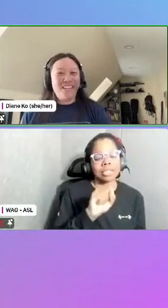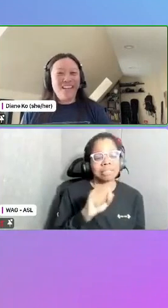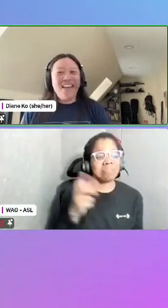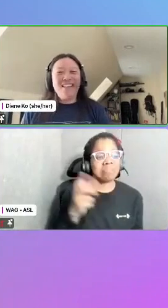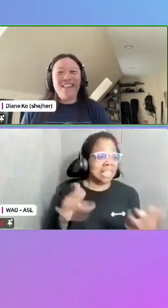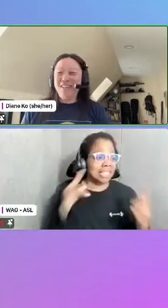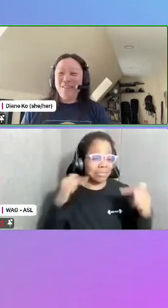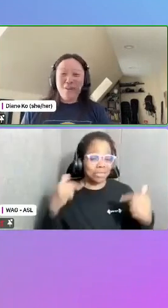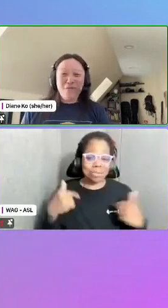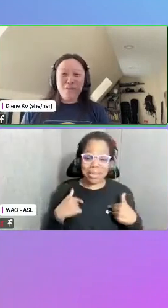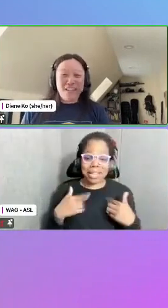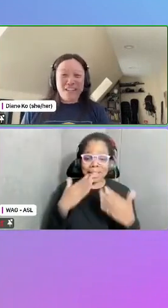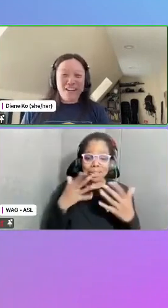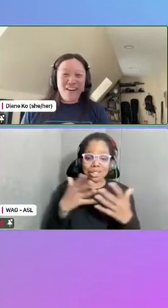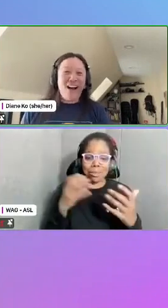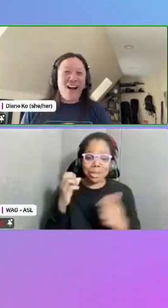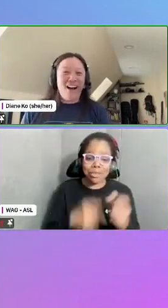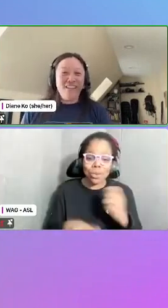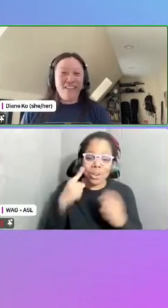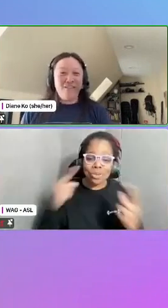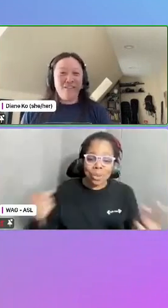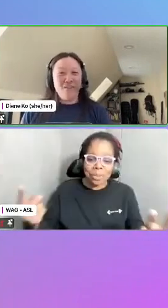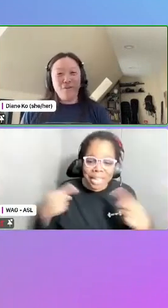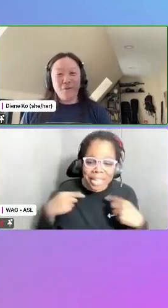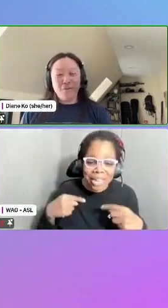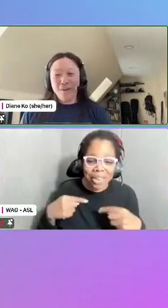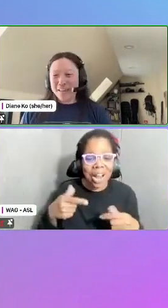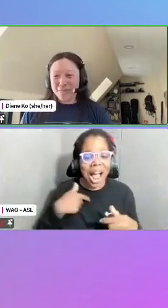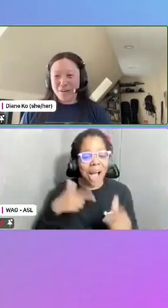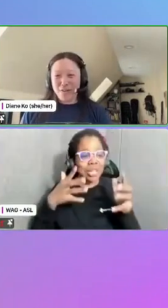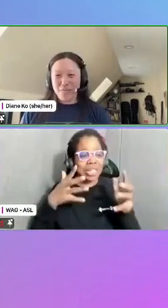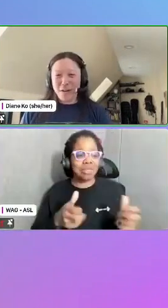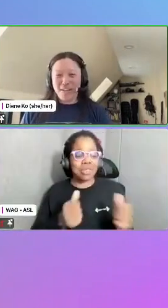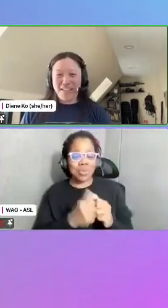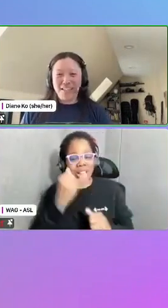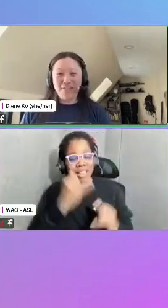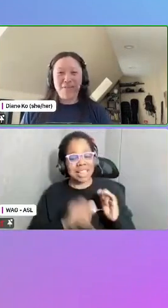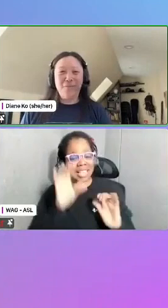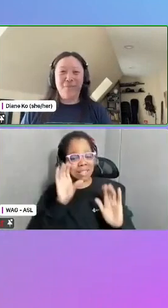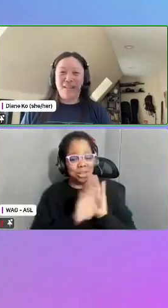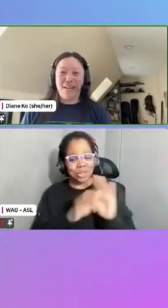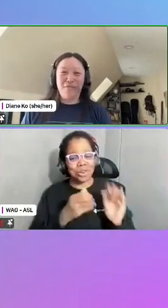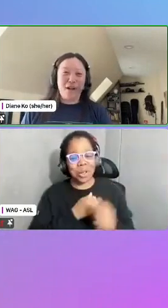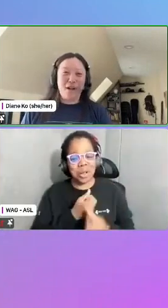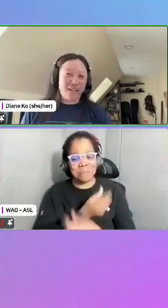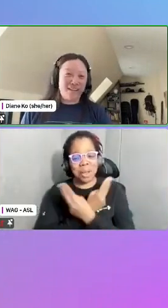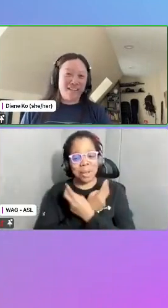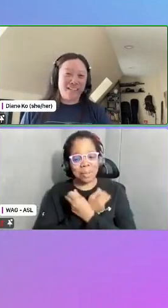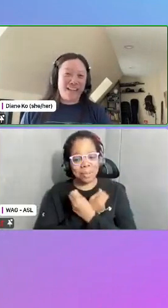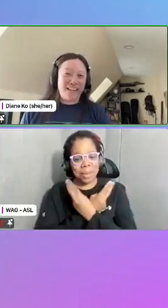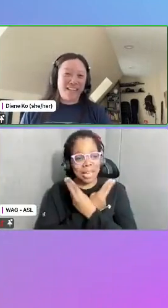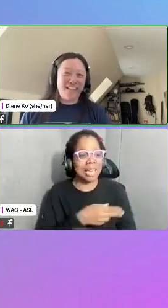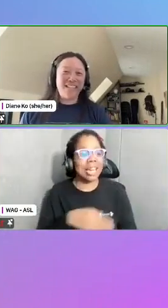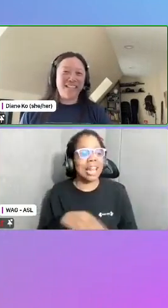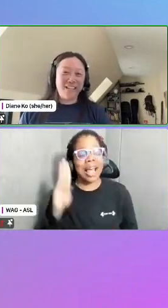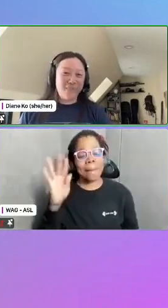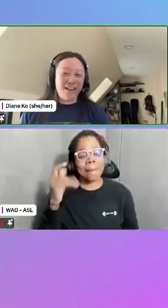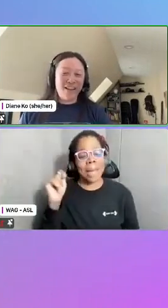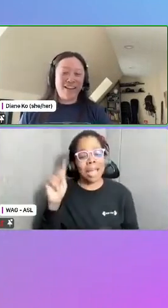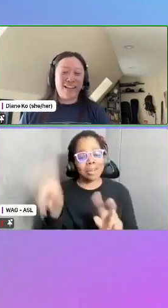wanted to mention a few additional open source tools that can make it easier to avoid creating accessibility issues, and some helpful resources,